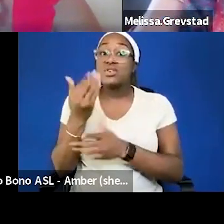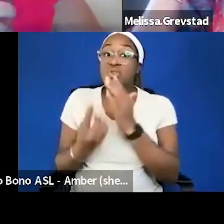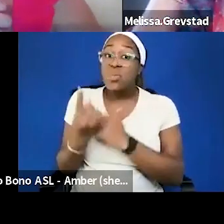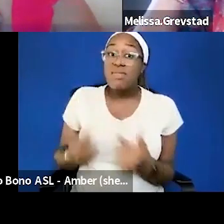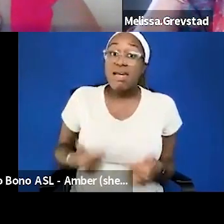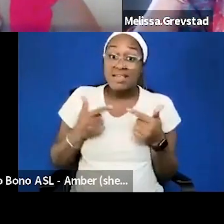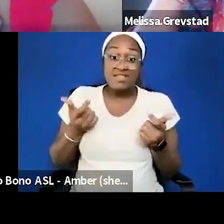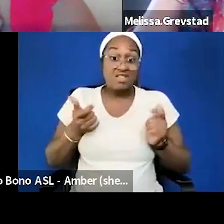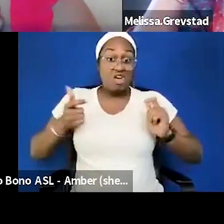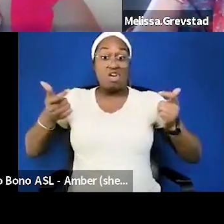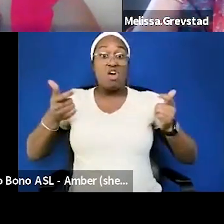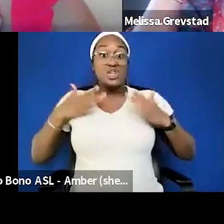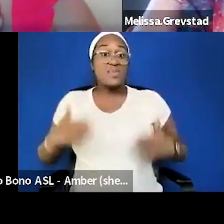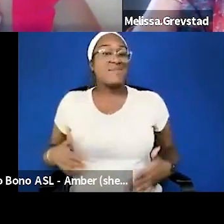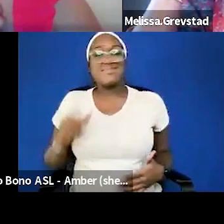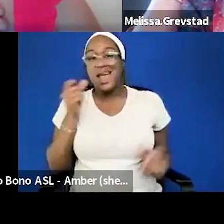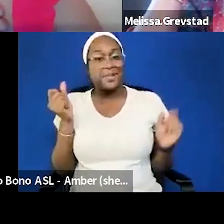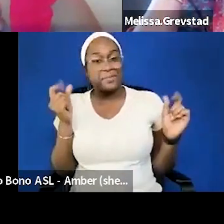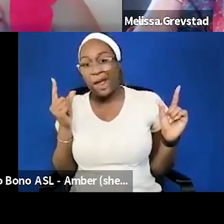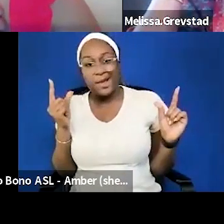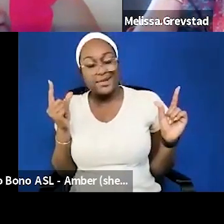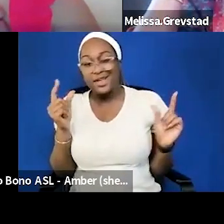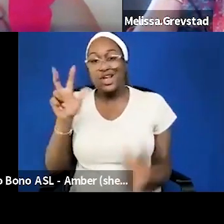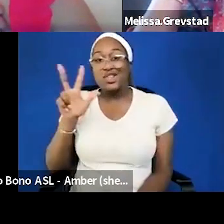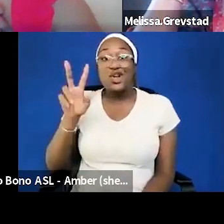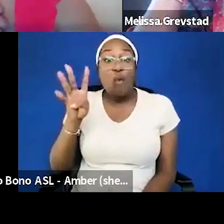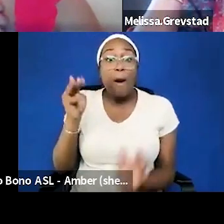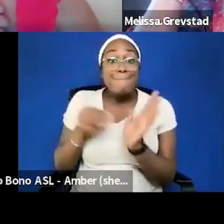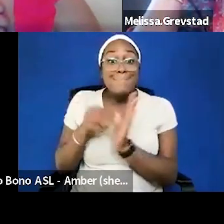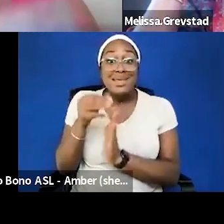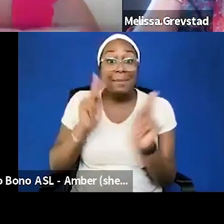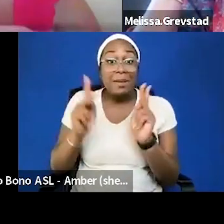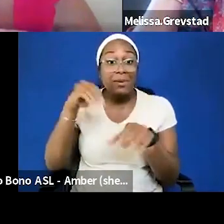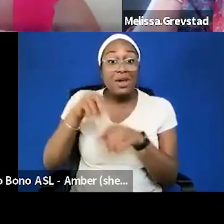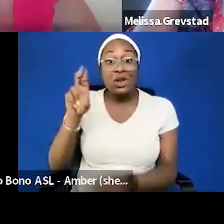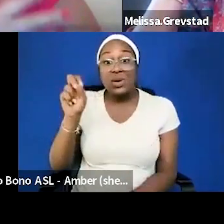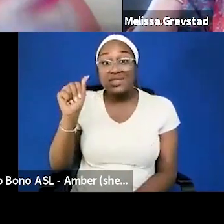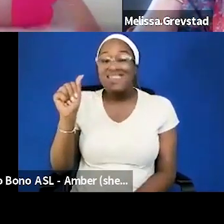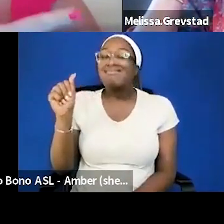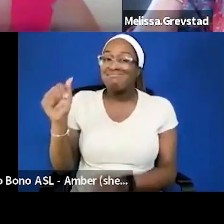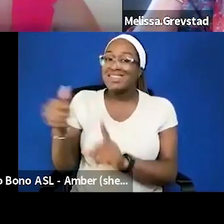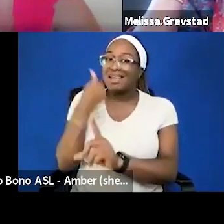it was no surprise to me that 34 million people in the U.S. were impacted by body size discrimination.